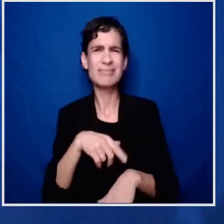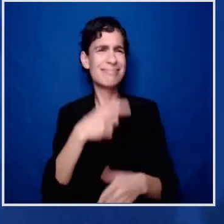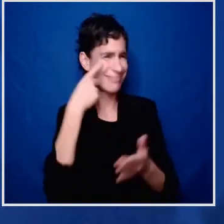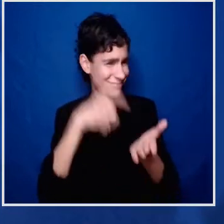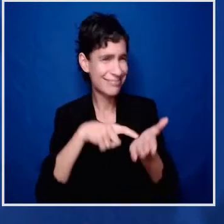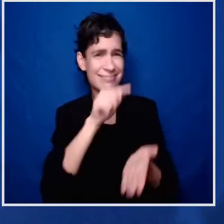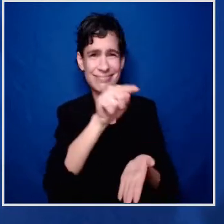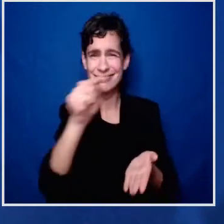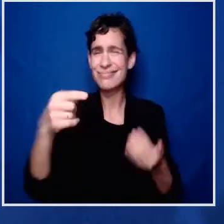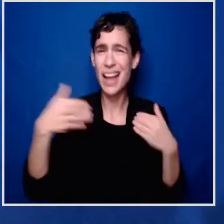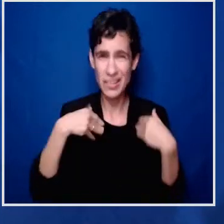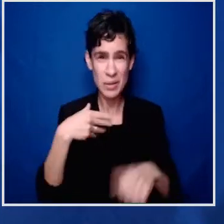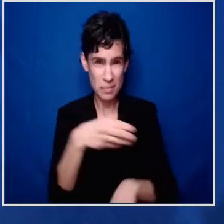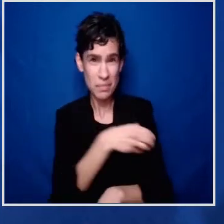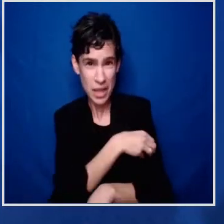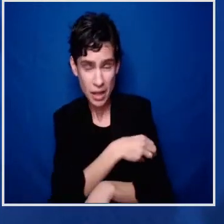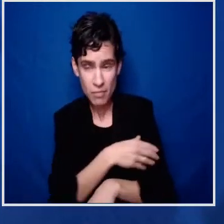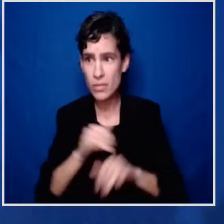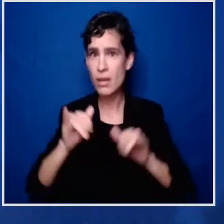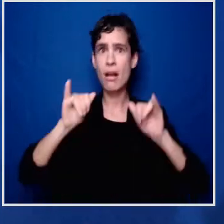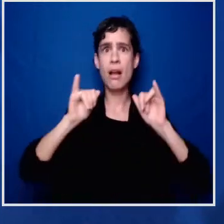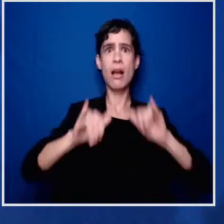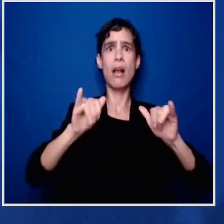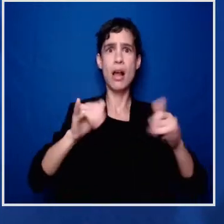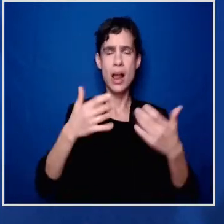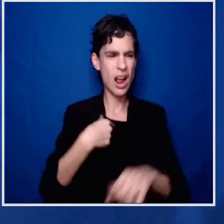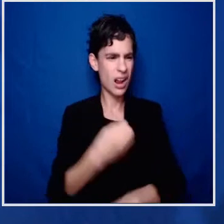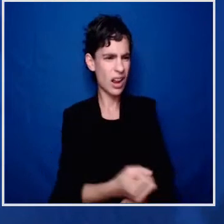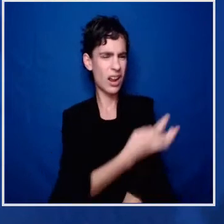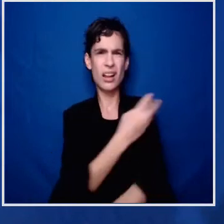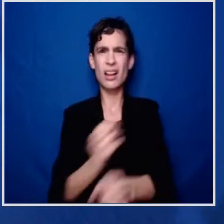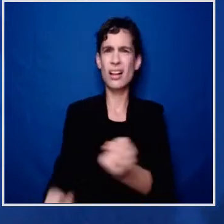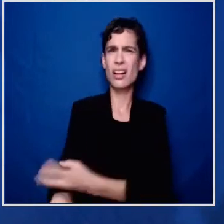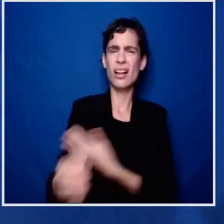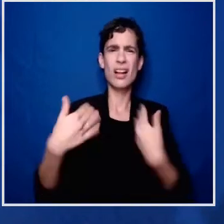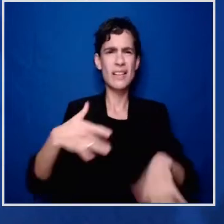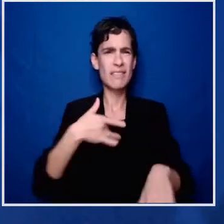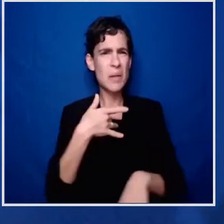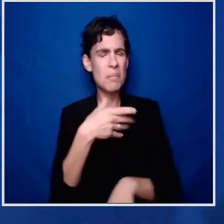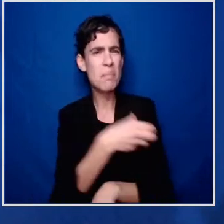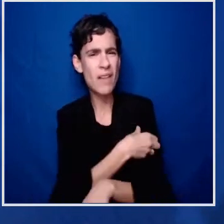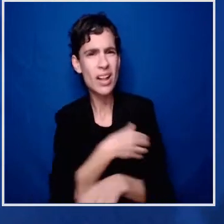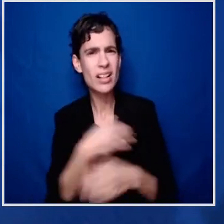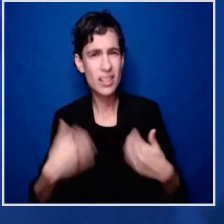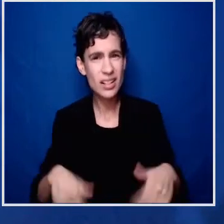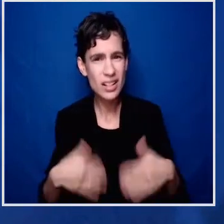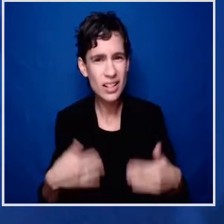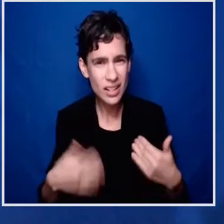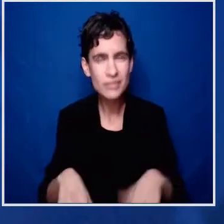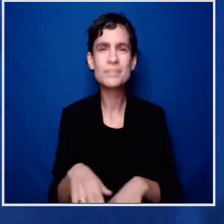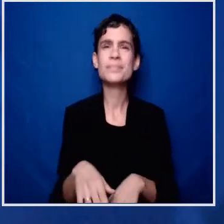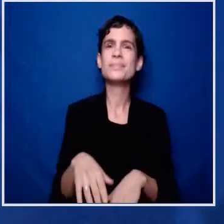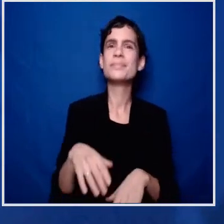POWER TO SERVE, AND ALL OF US HAVE THE OBLIGATION TO DO THAT PRINCIPLE OF SPEAKING FOR THOSE